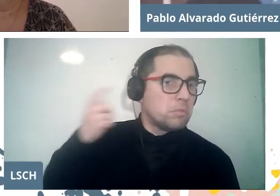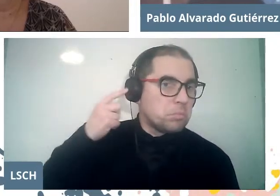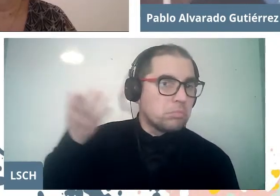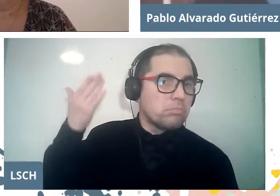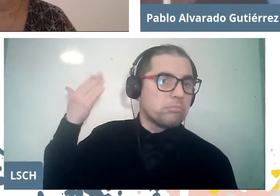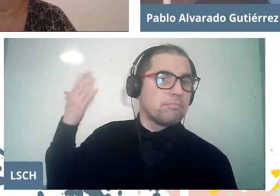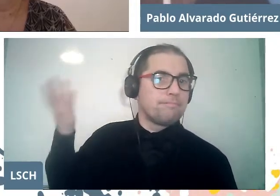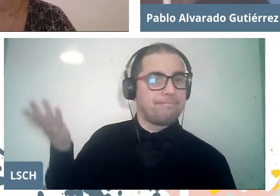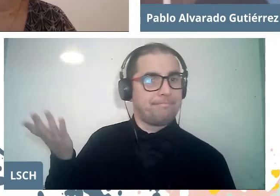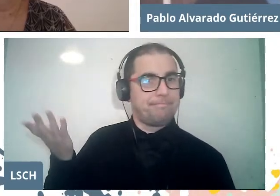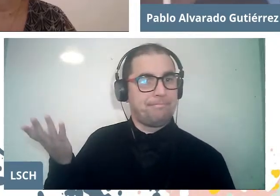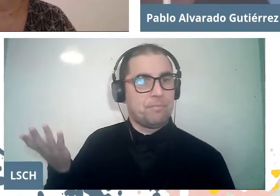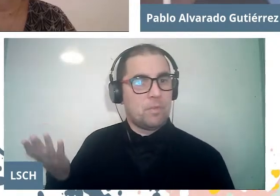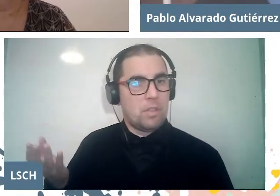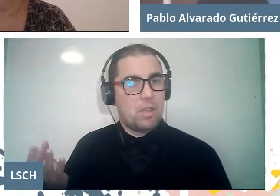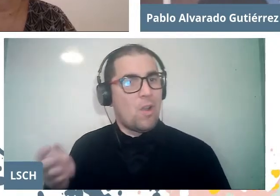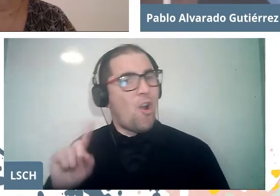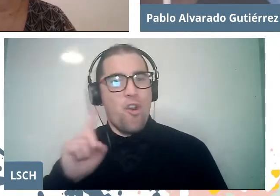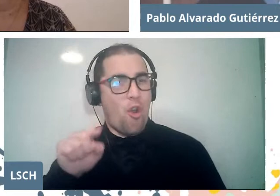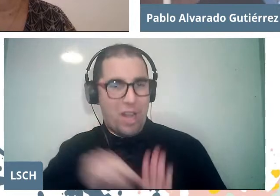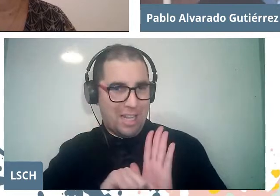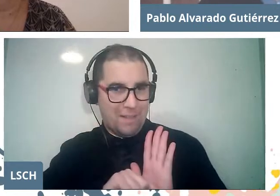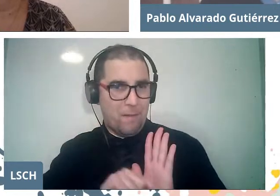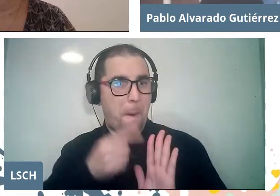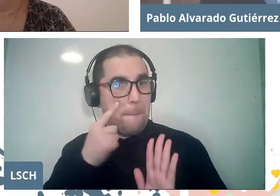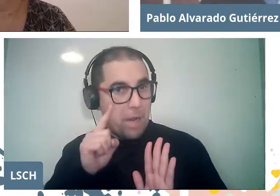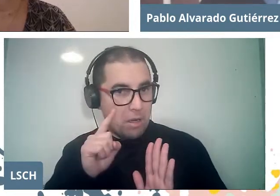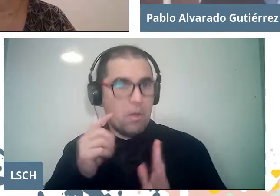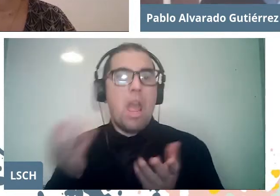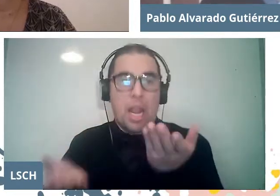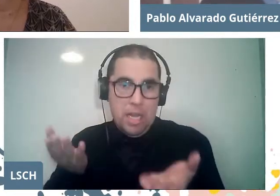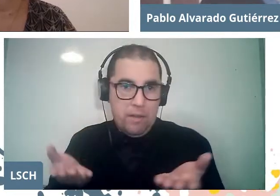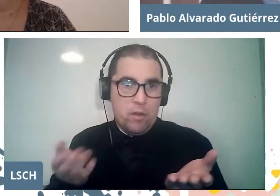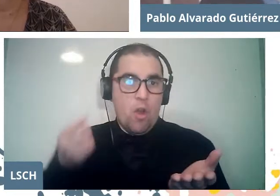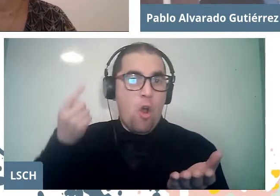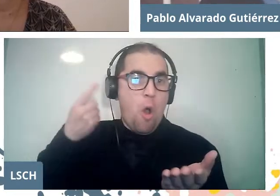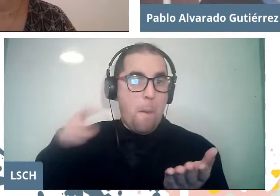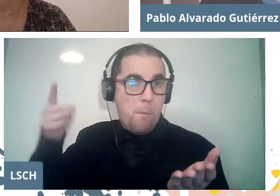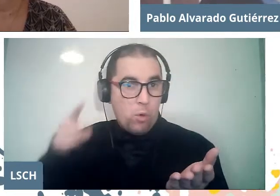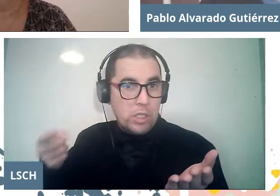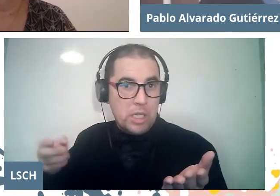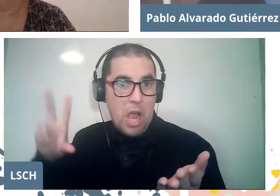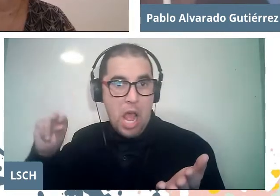I don't mean it's bad, but a balance is always going to be important